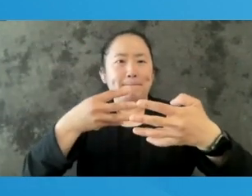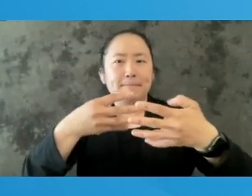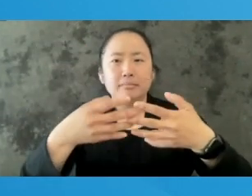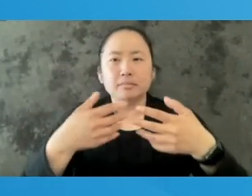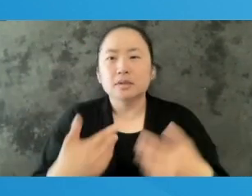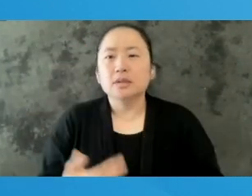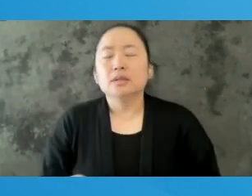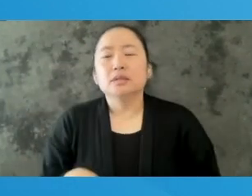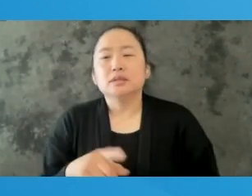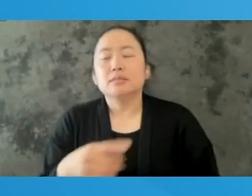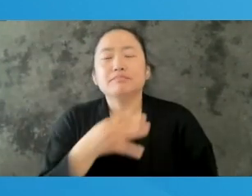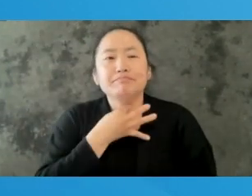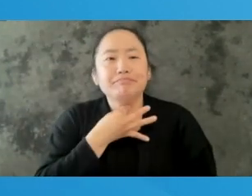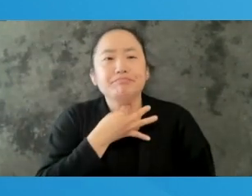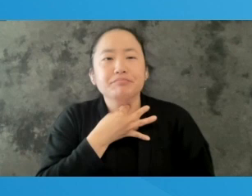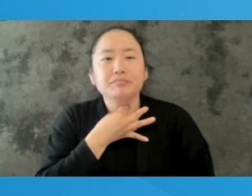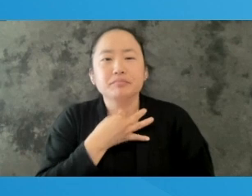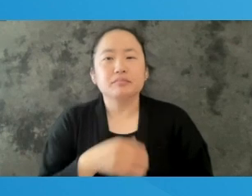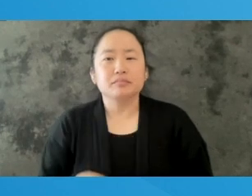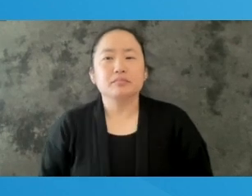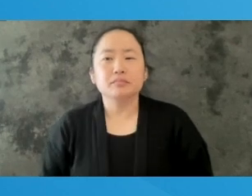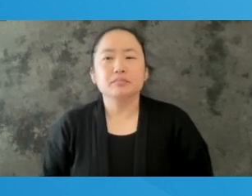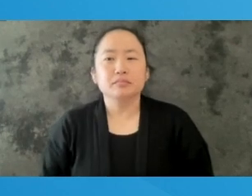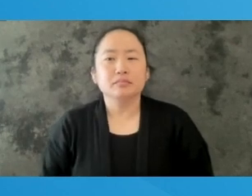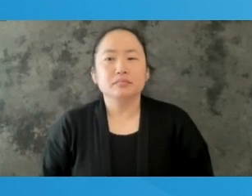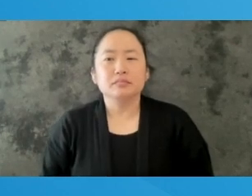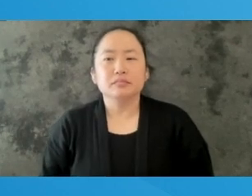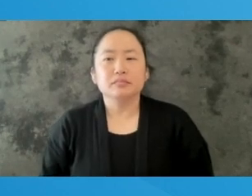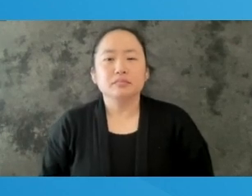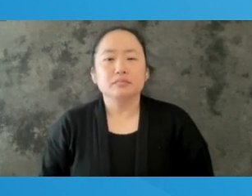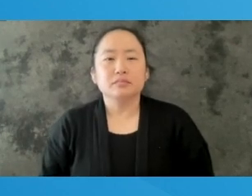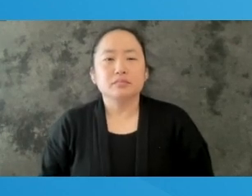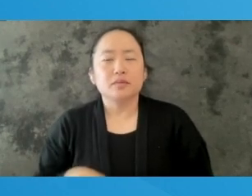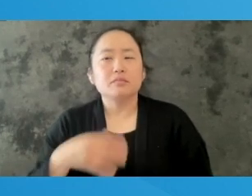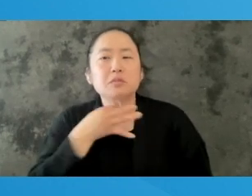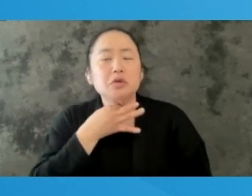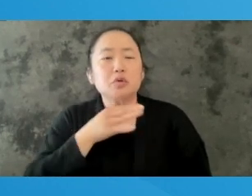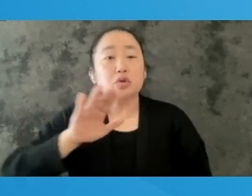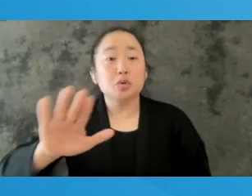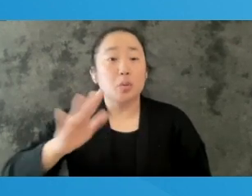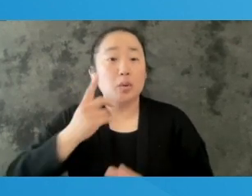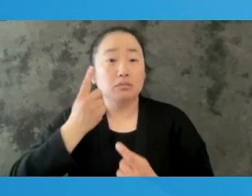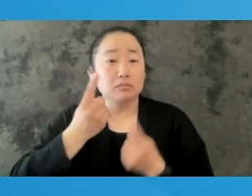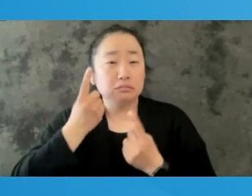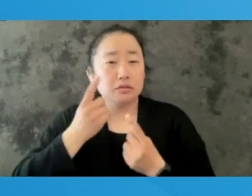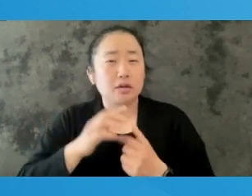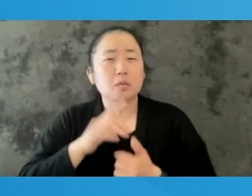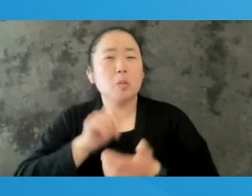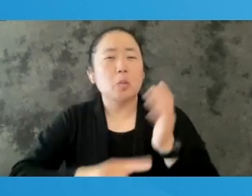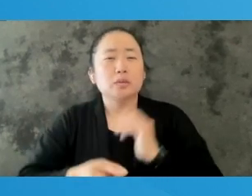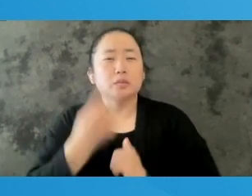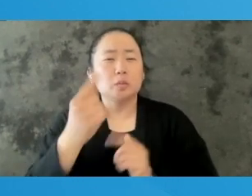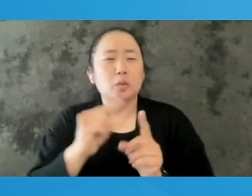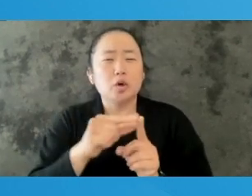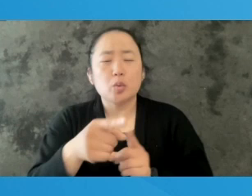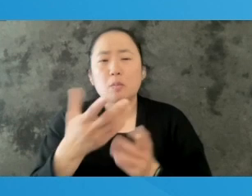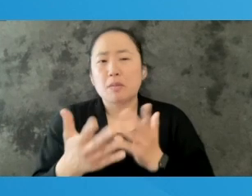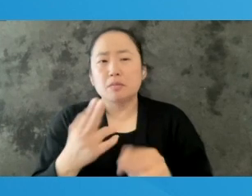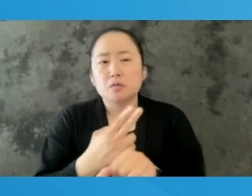I'm curious on kind of your thoughts maybe what one word would you use to describe this work?